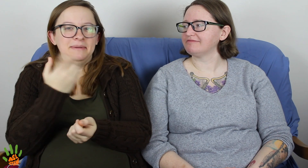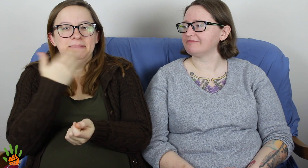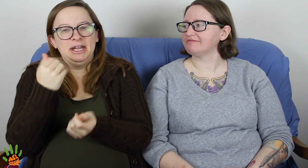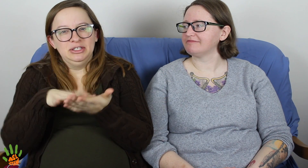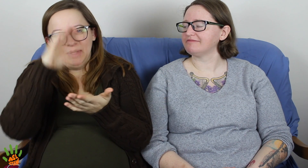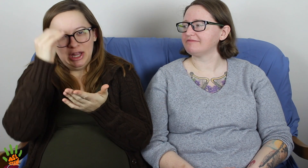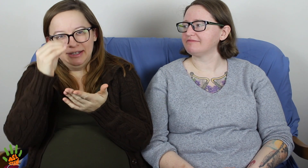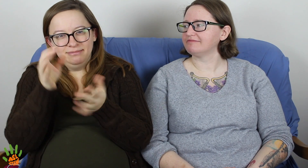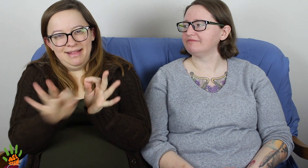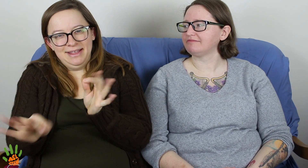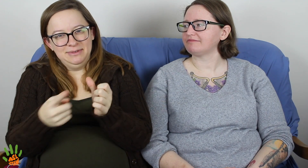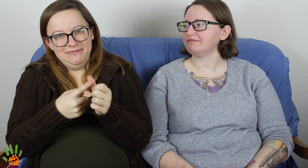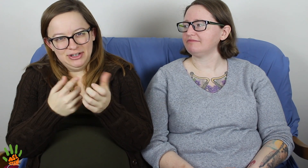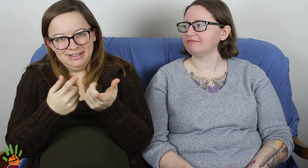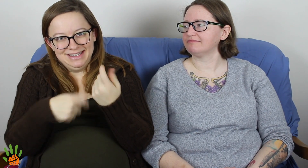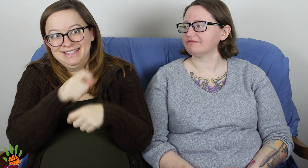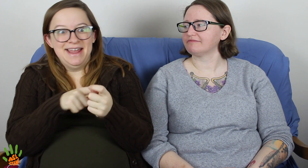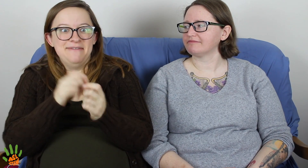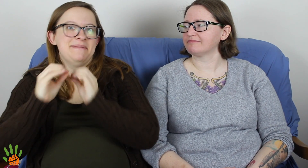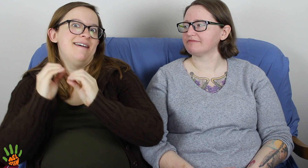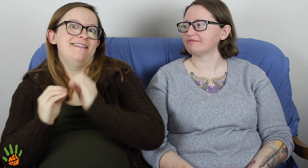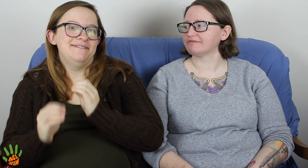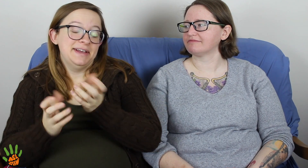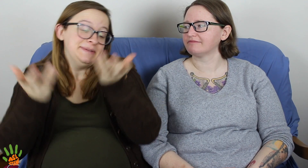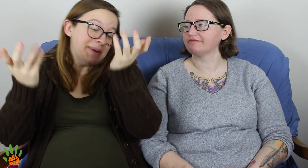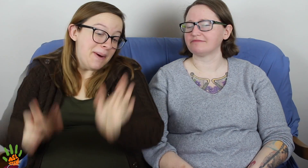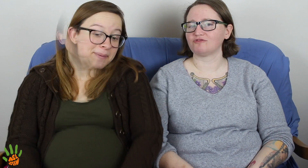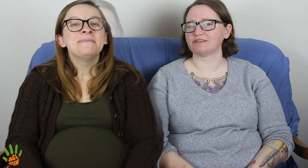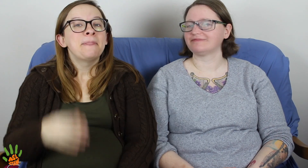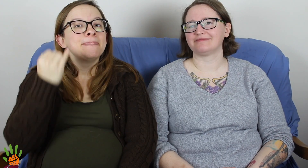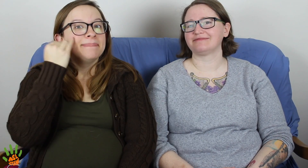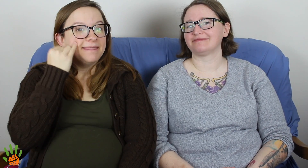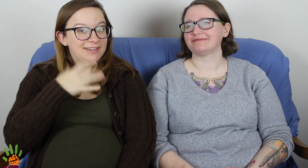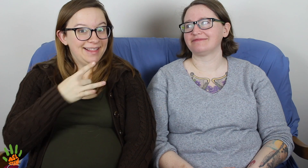It's always better to learn a language first instead of some sort of modification.